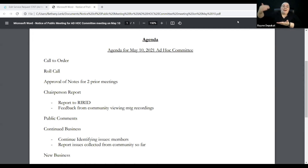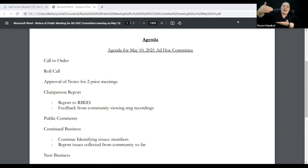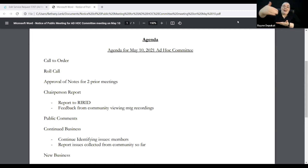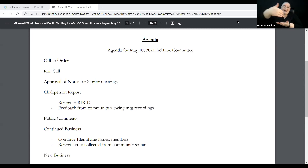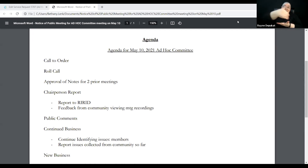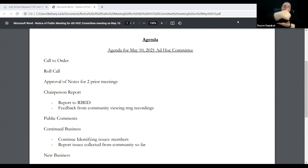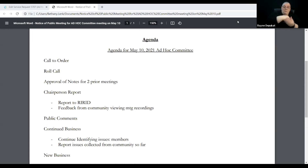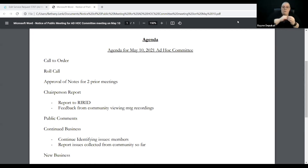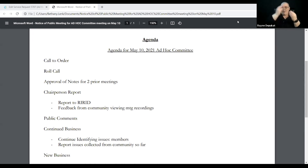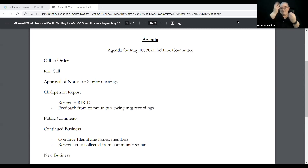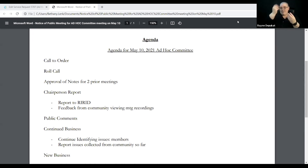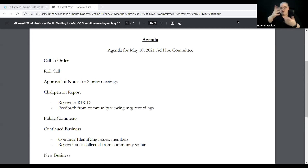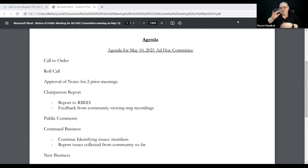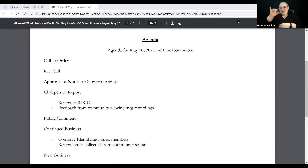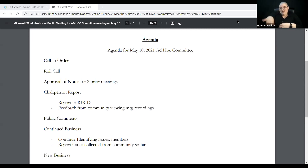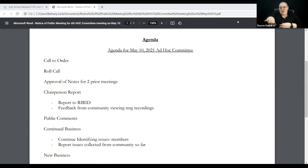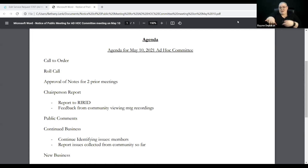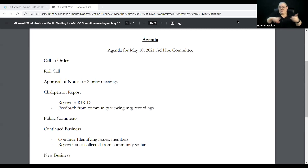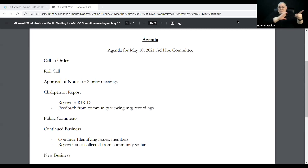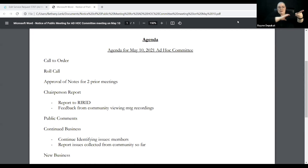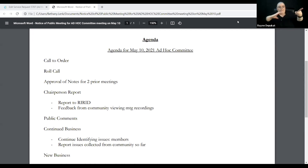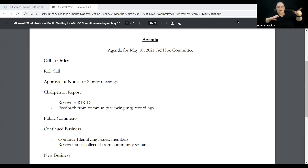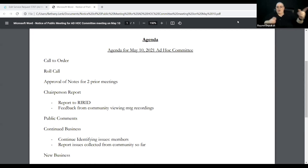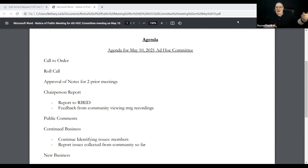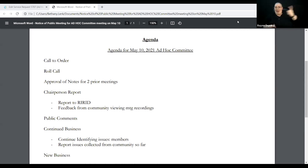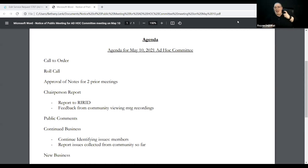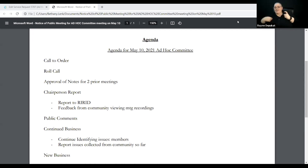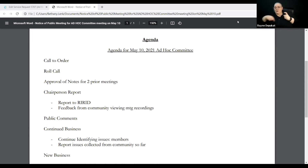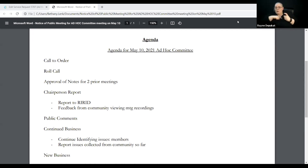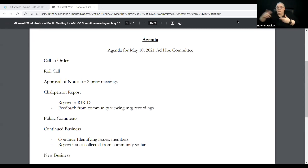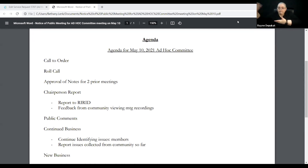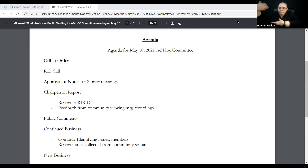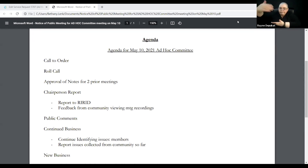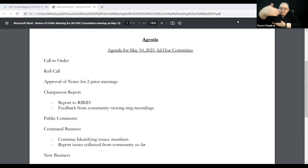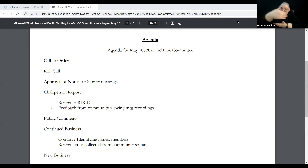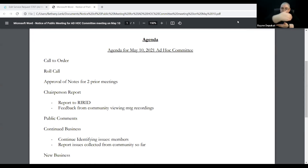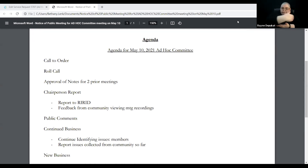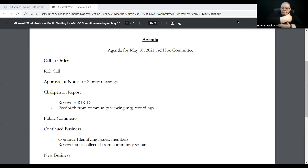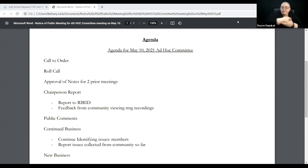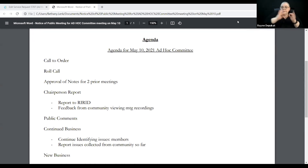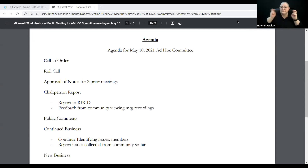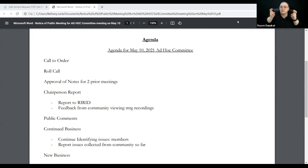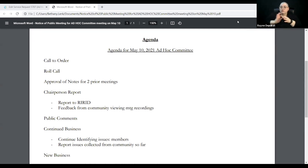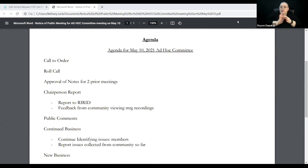time. So we're trying to collect all of the information.